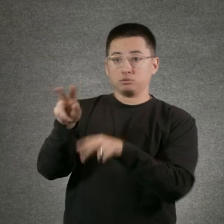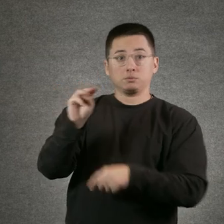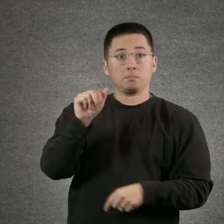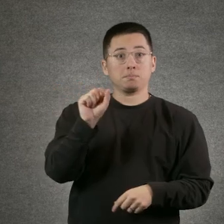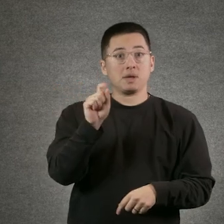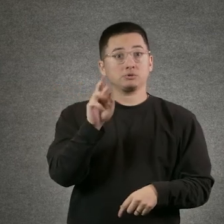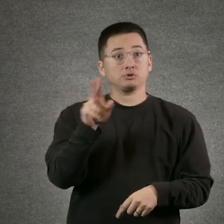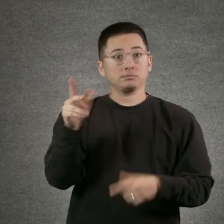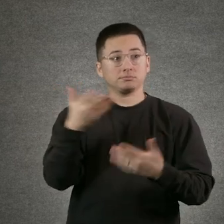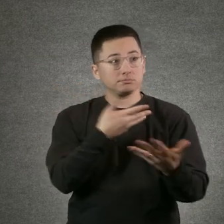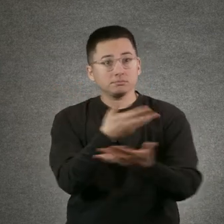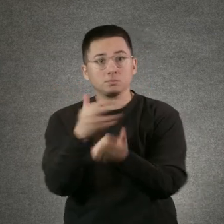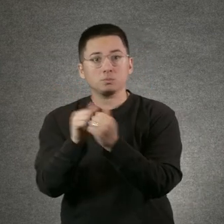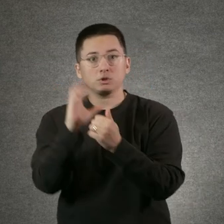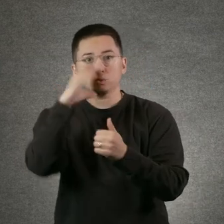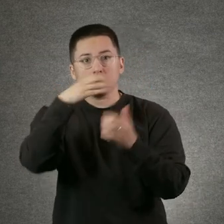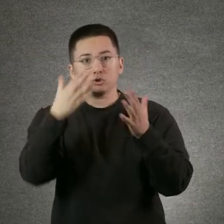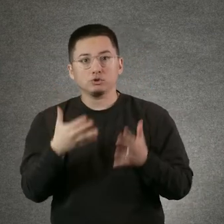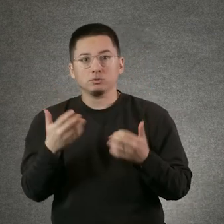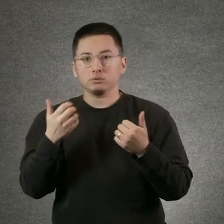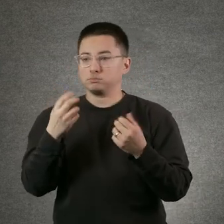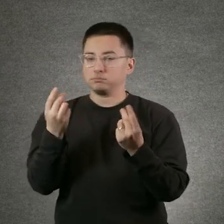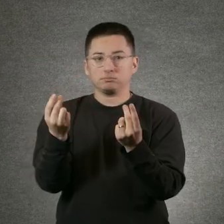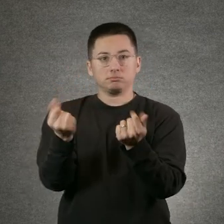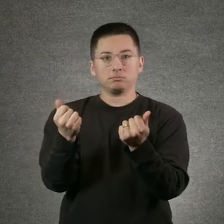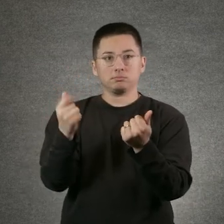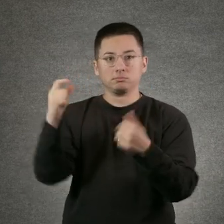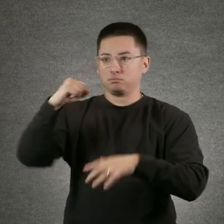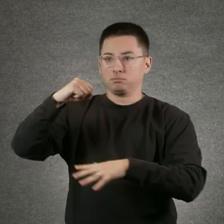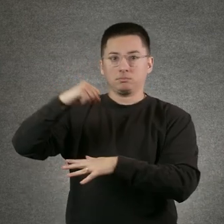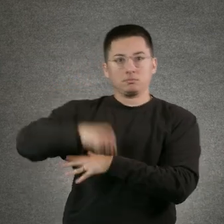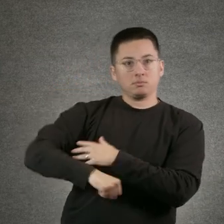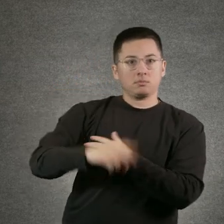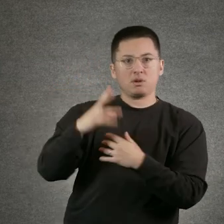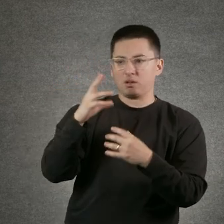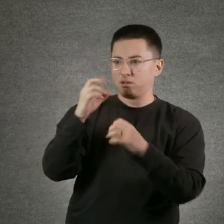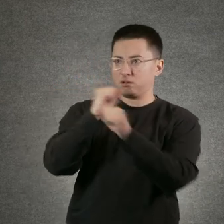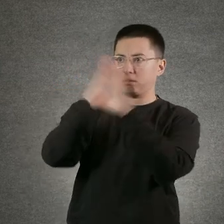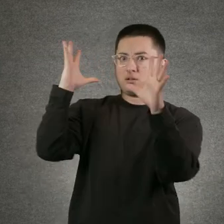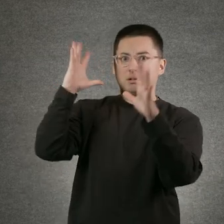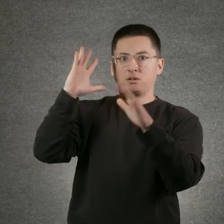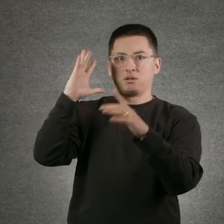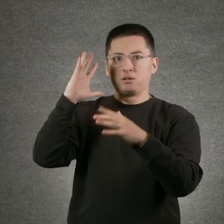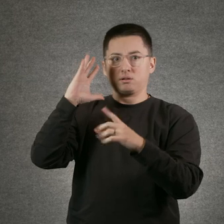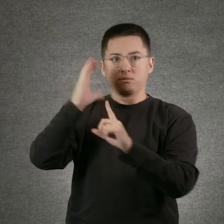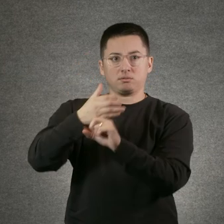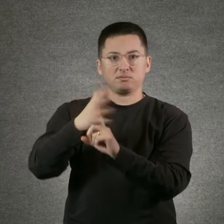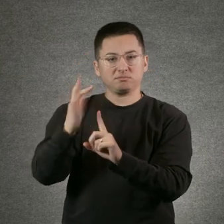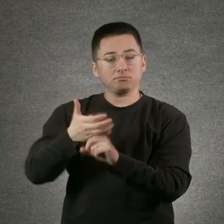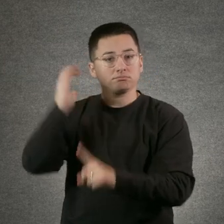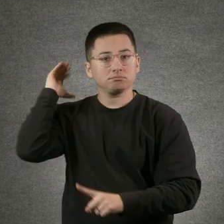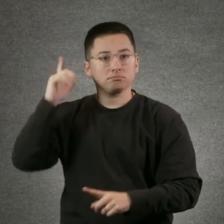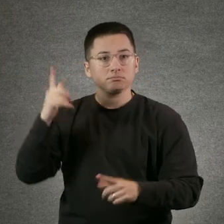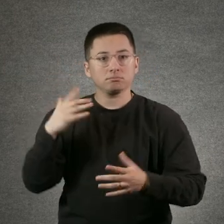that society has instilled in all of us, was, again, a sight to behold. We miss you, Master.